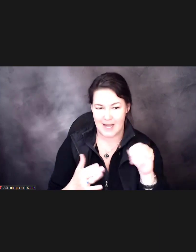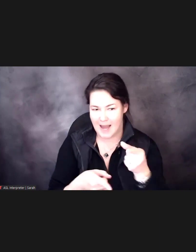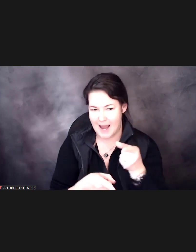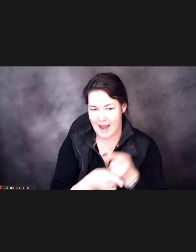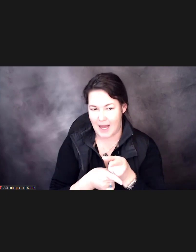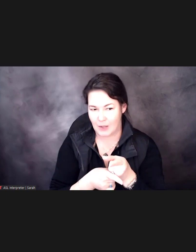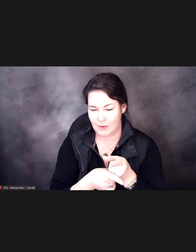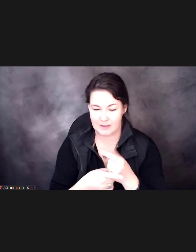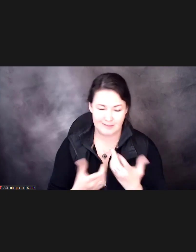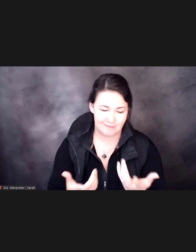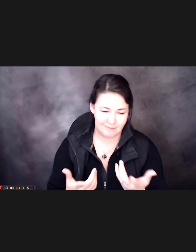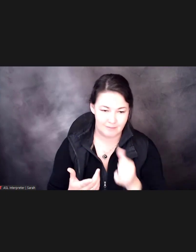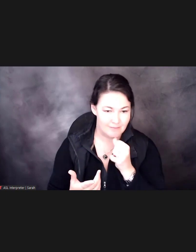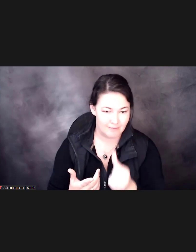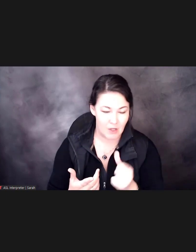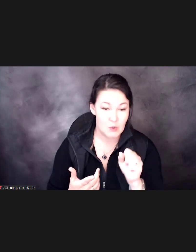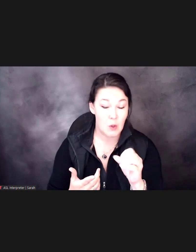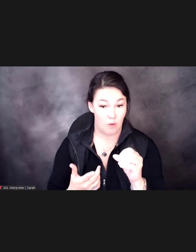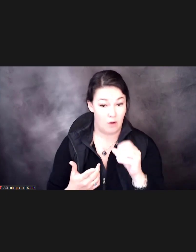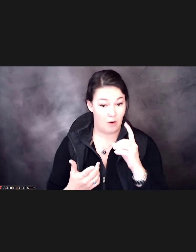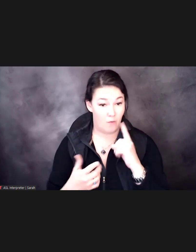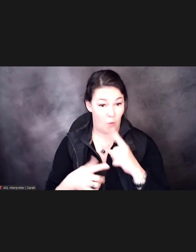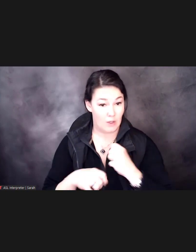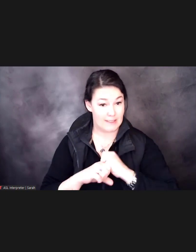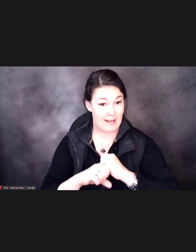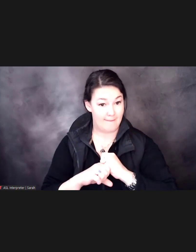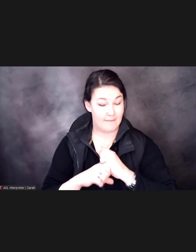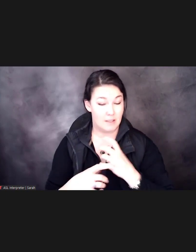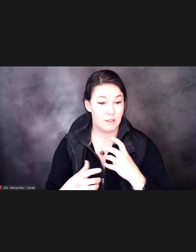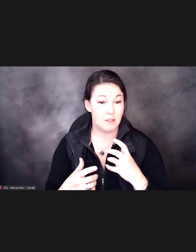percent accurate or perfect and, so, to be on the safe side, whenever